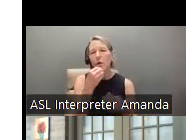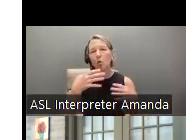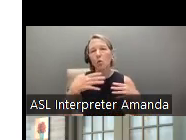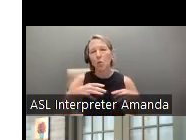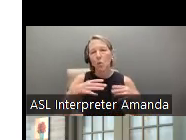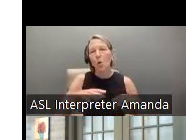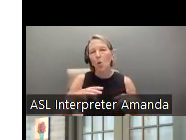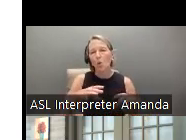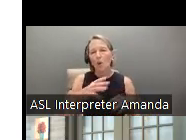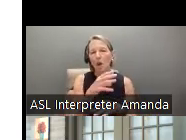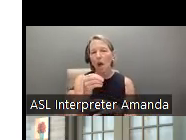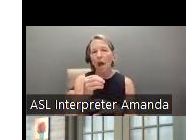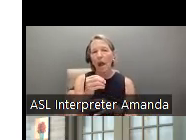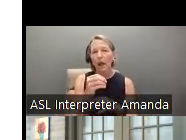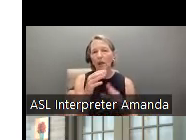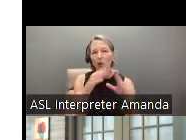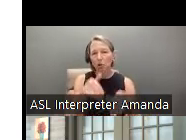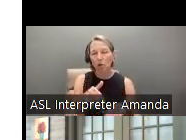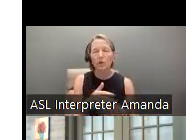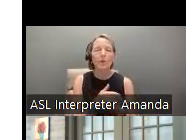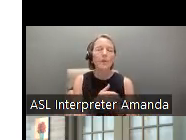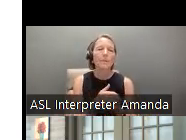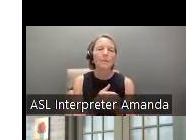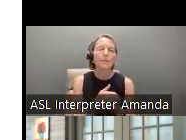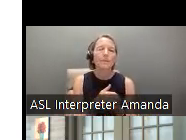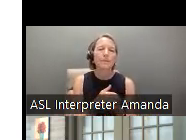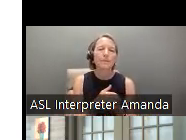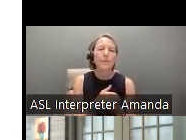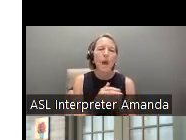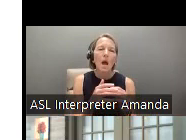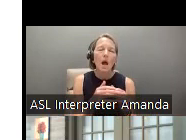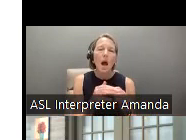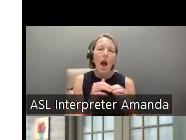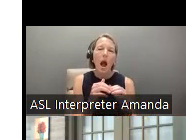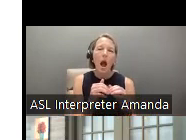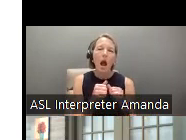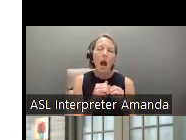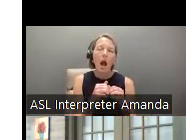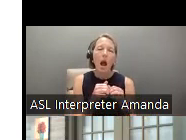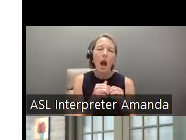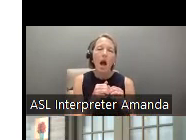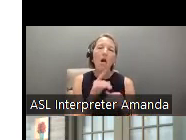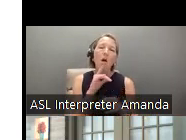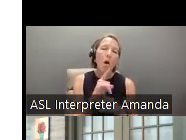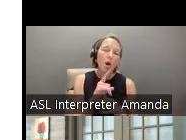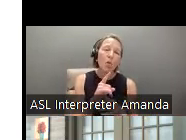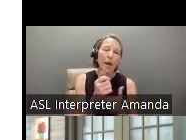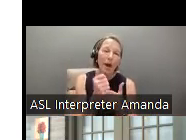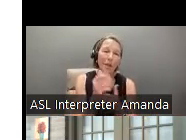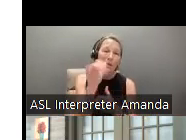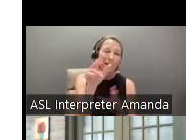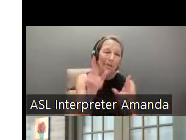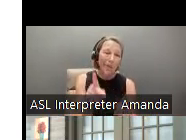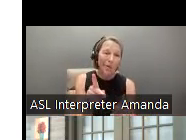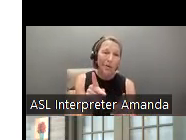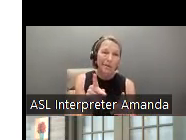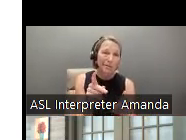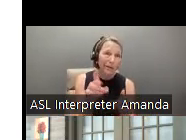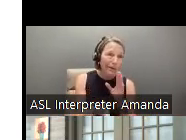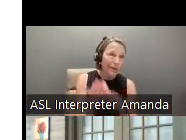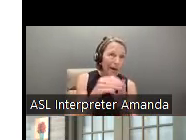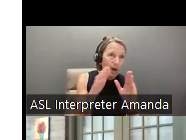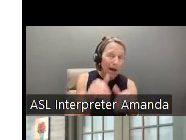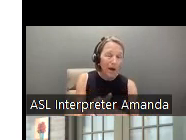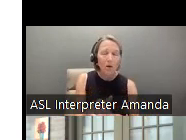shelter as they say so how how are are you are you helping the beneficiary get housing uh are they